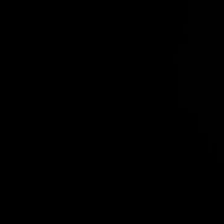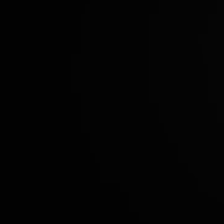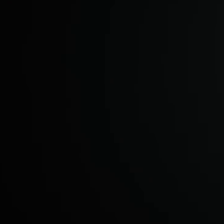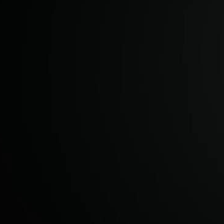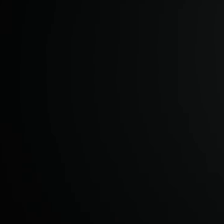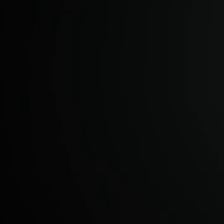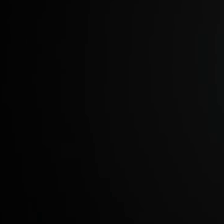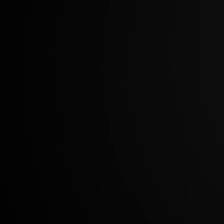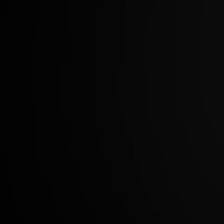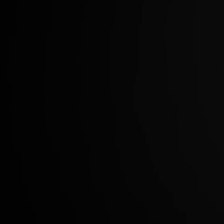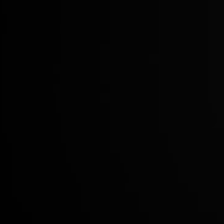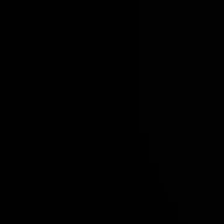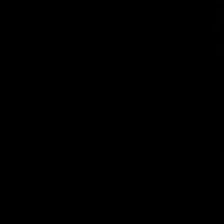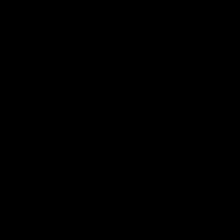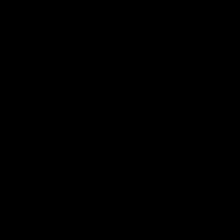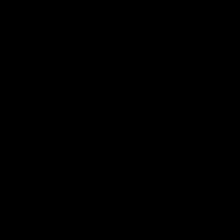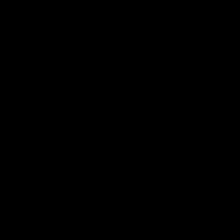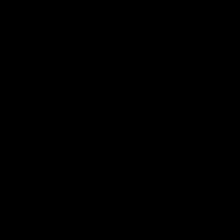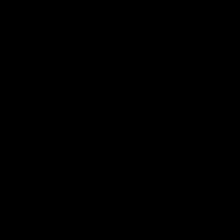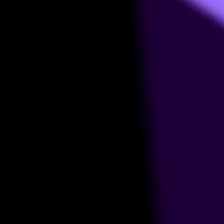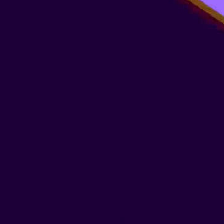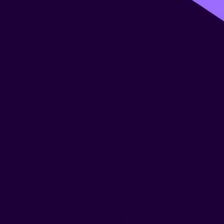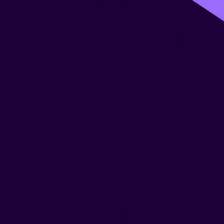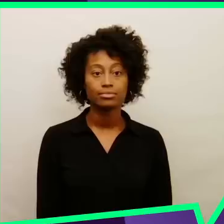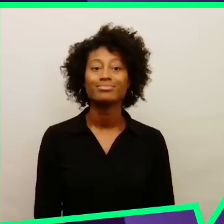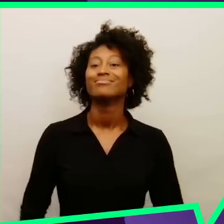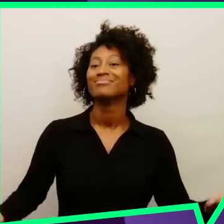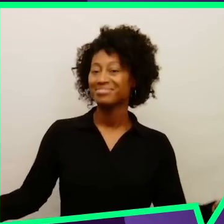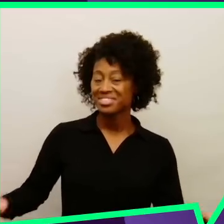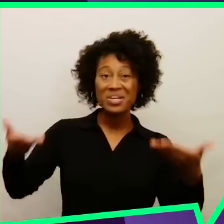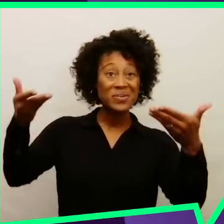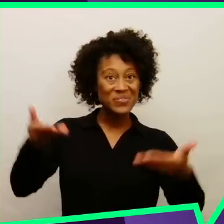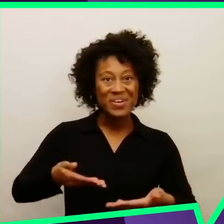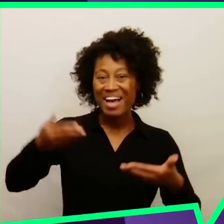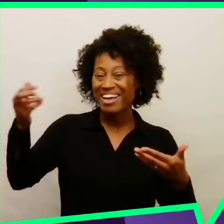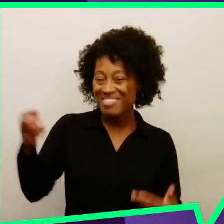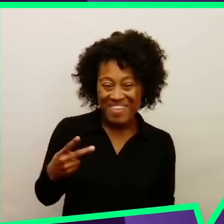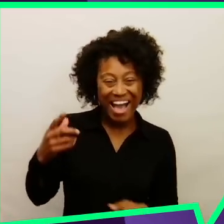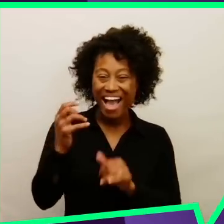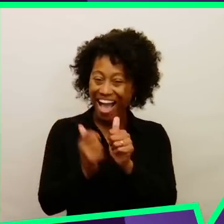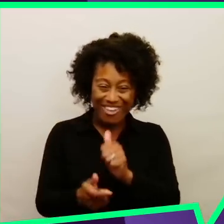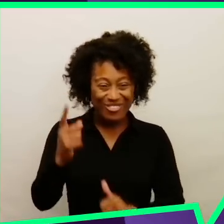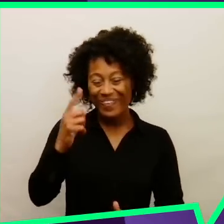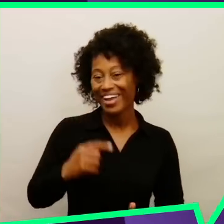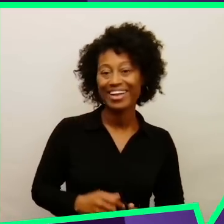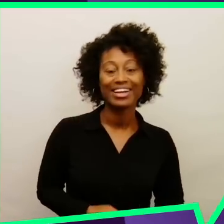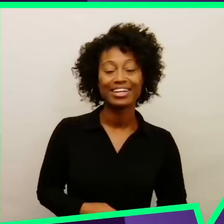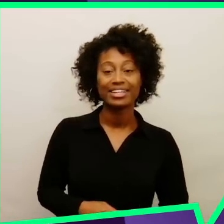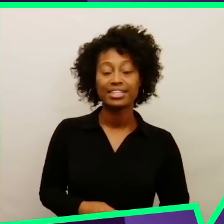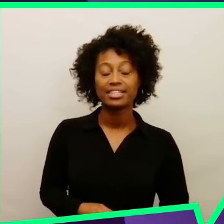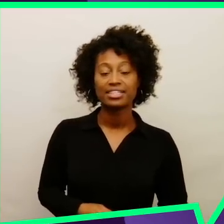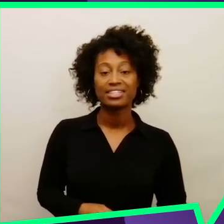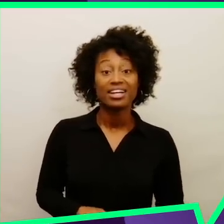[AUDIO LOGO] Welcome back, everyone. This is Gaming for Inclusion.